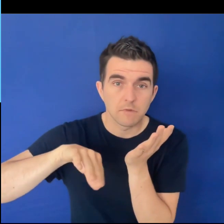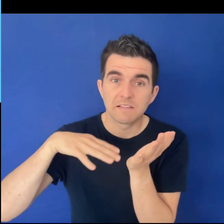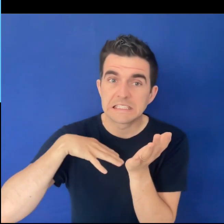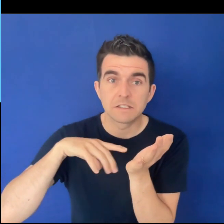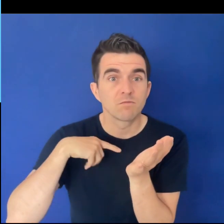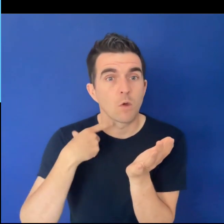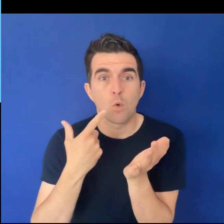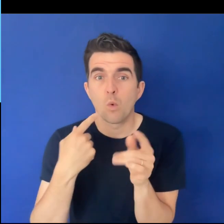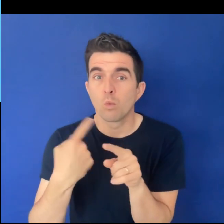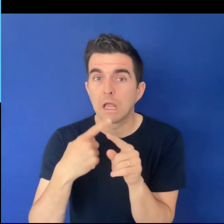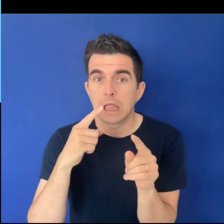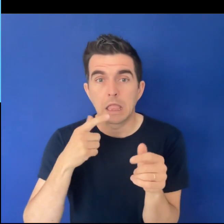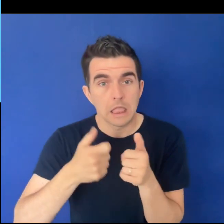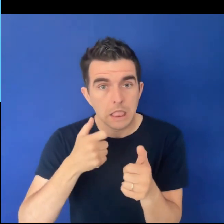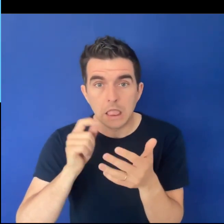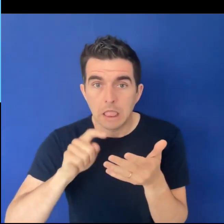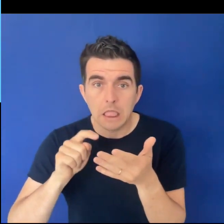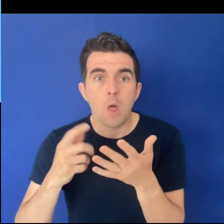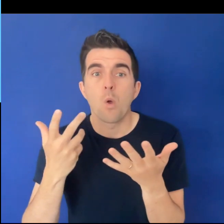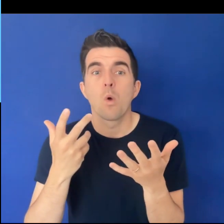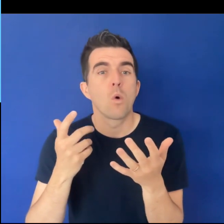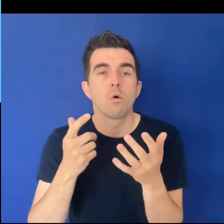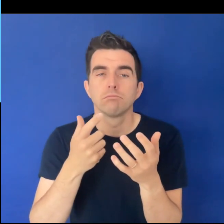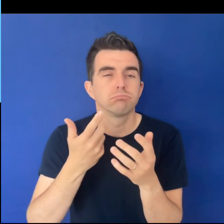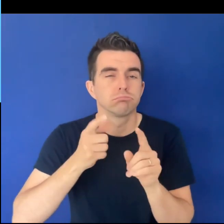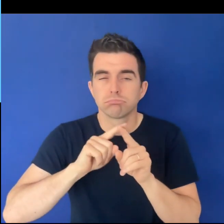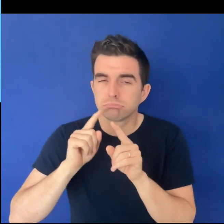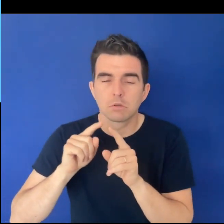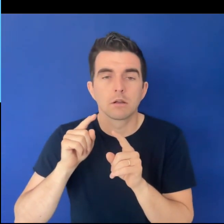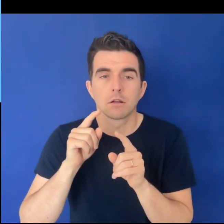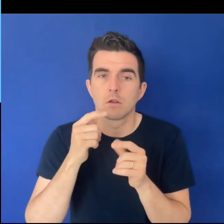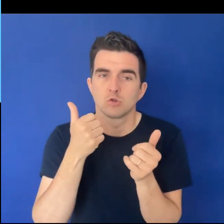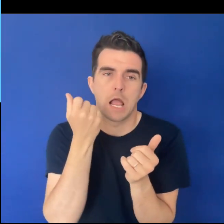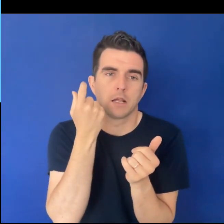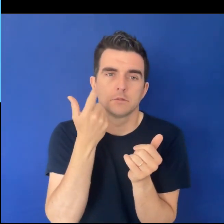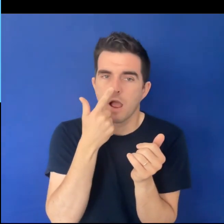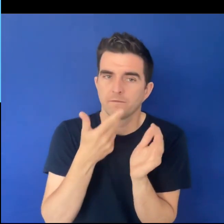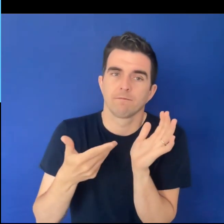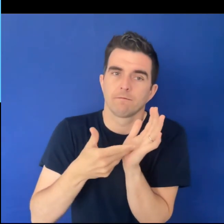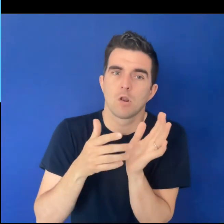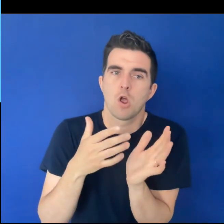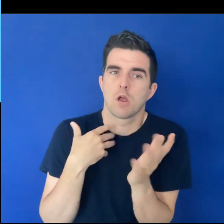quick button presses or the ability to toggle a sustained button press is always a great idea.